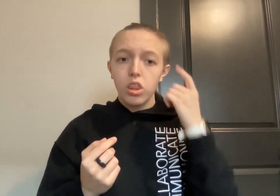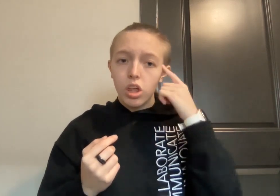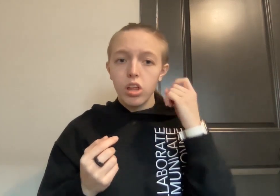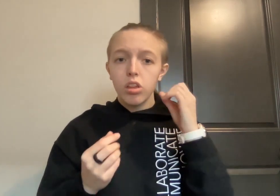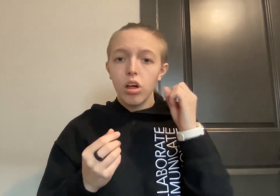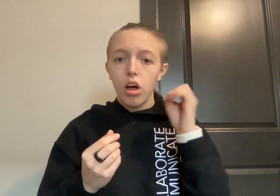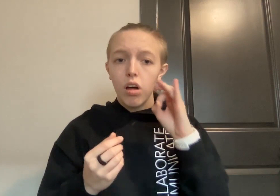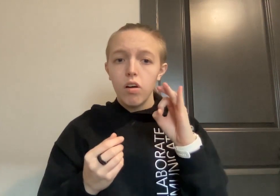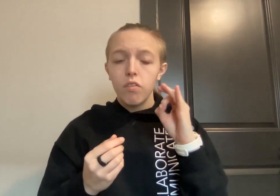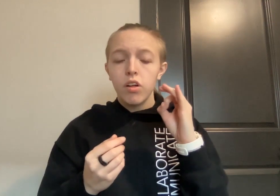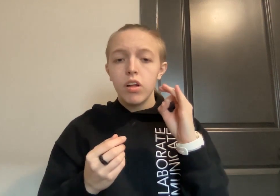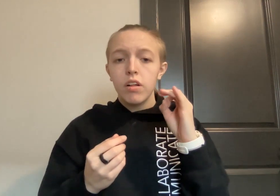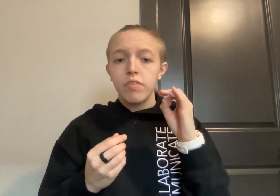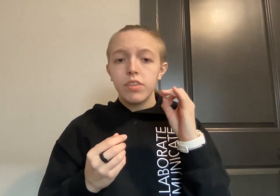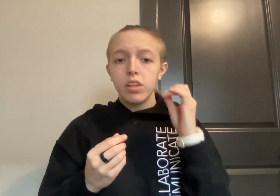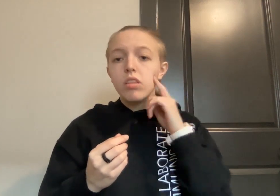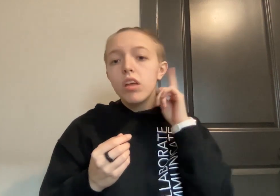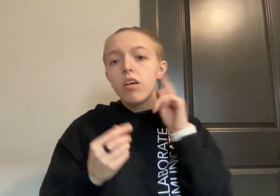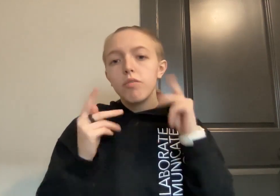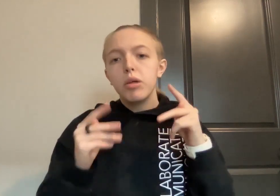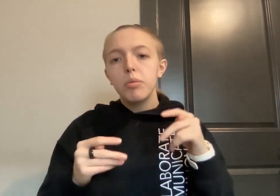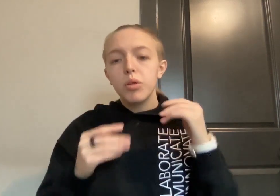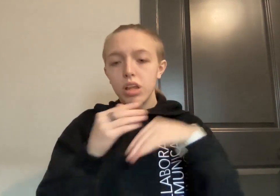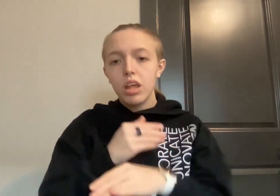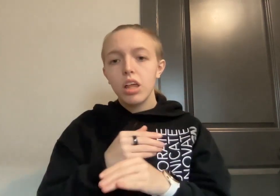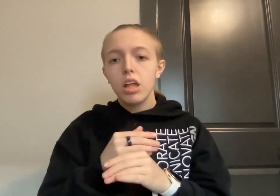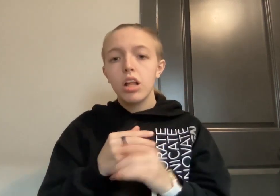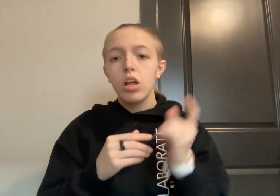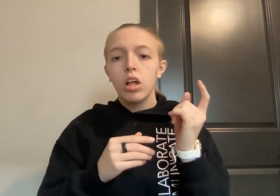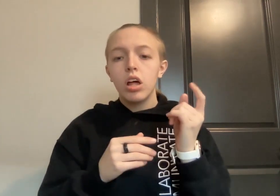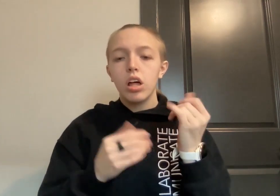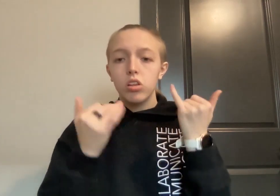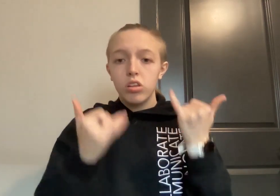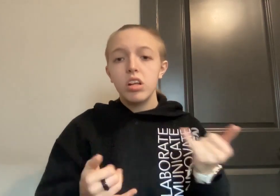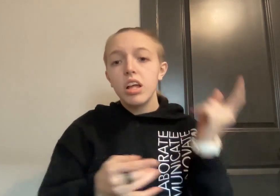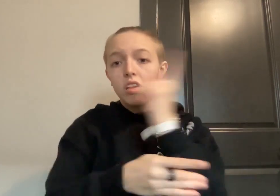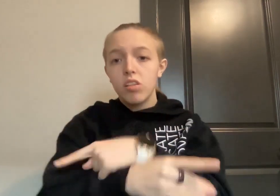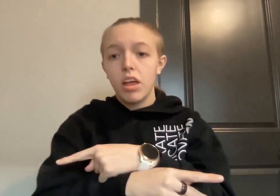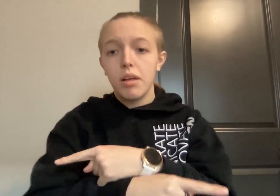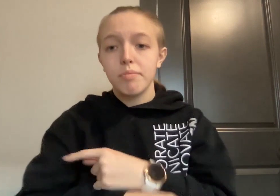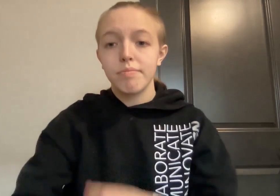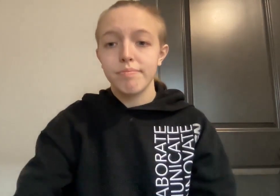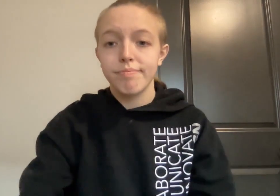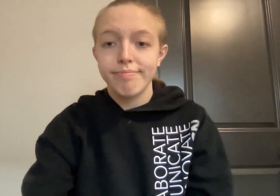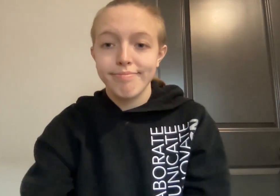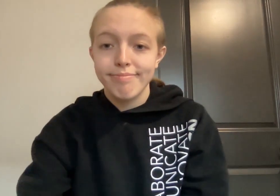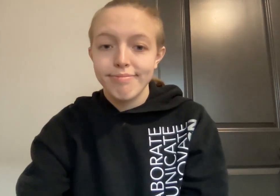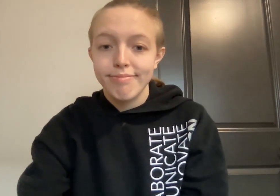in todays time.